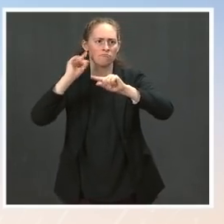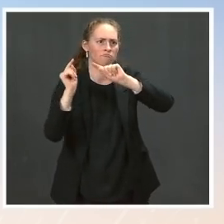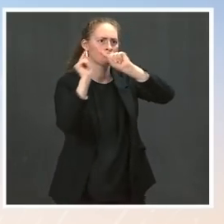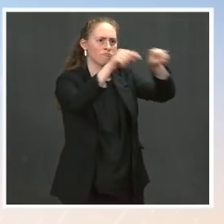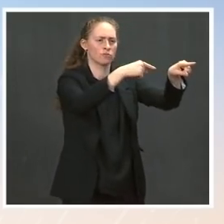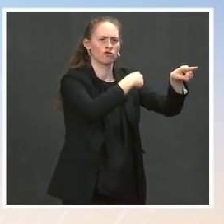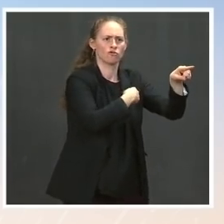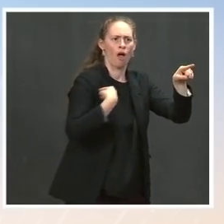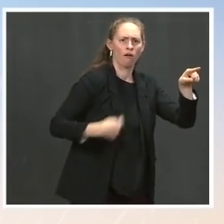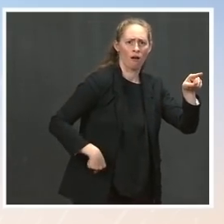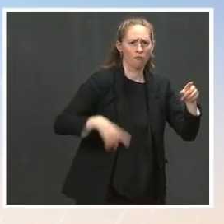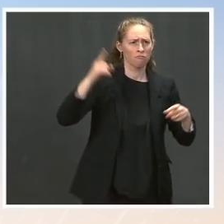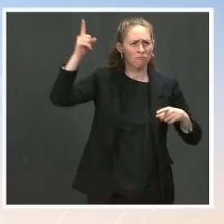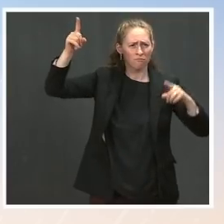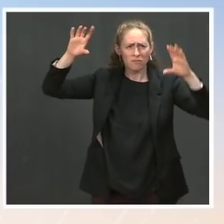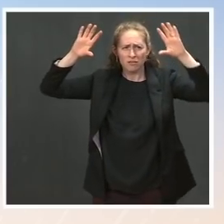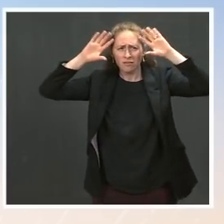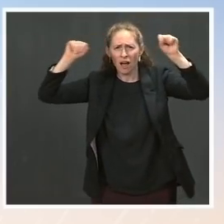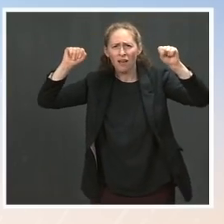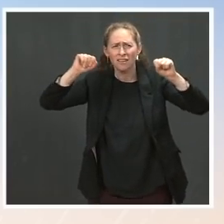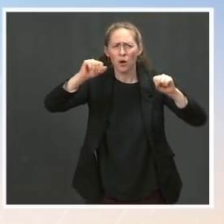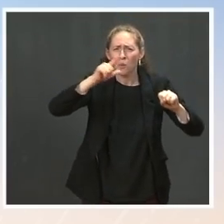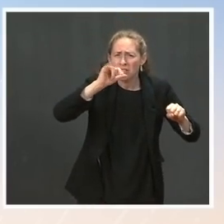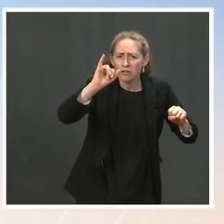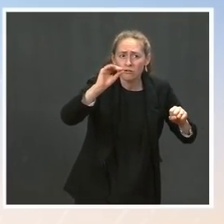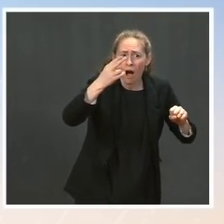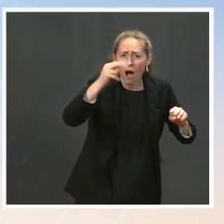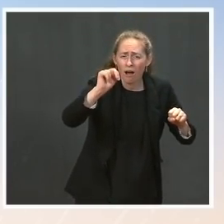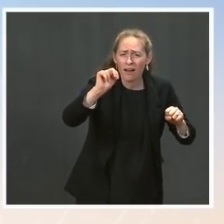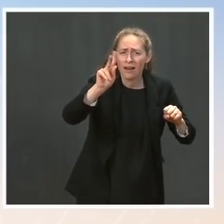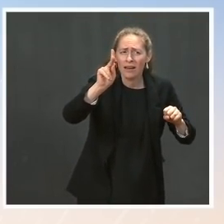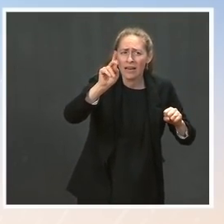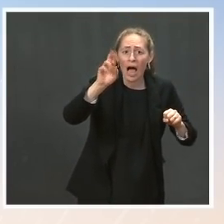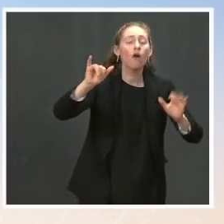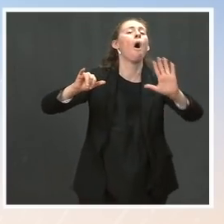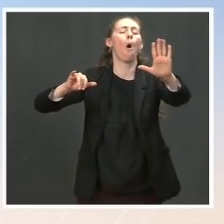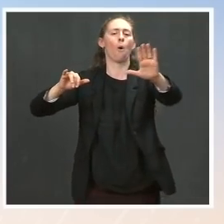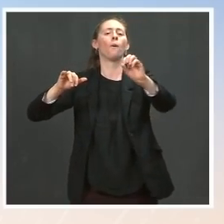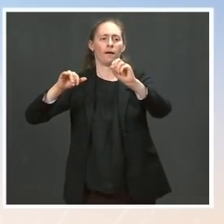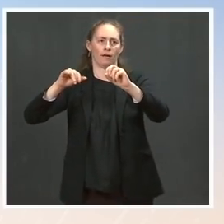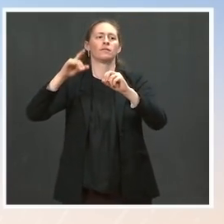Ms. Psaki: Of John Kerry's visit? The Press: Yeah, to Shanghai. Ms. Psaki: Well, certainly he'll be focused on discussing climate